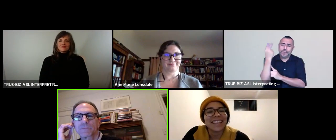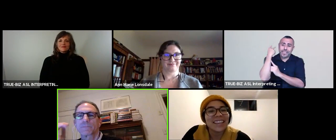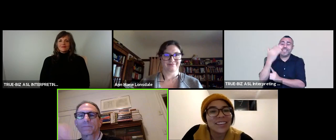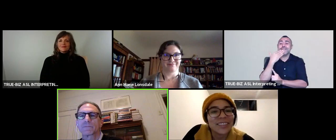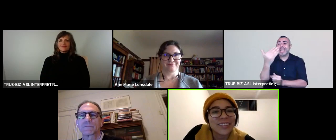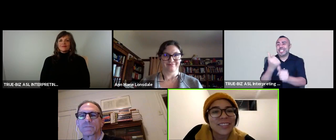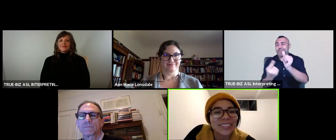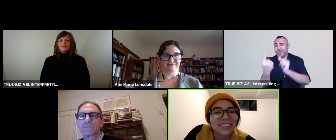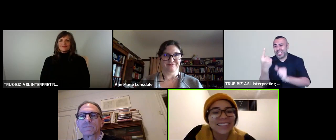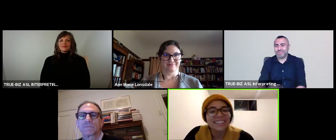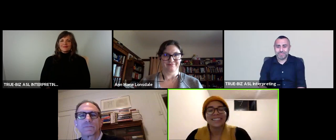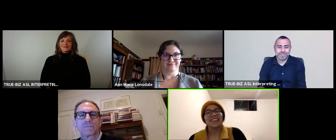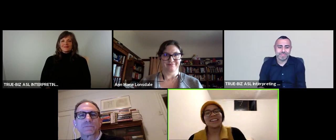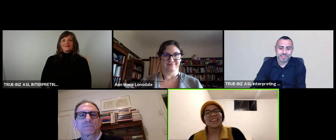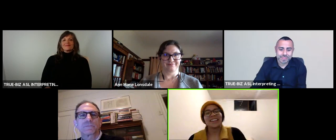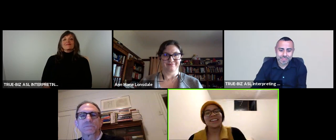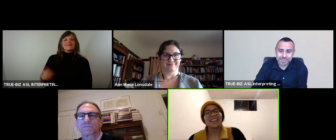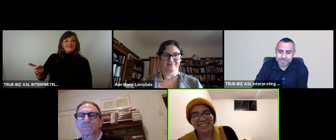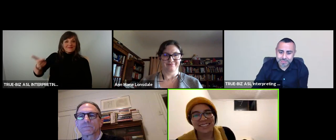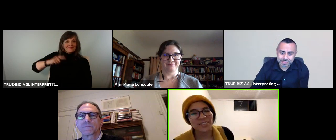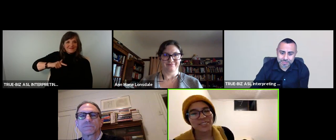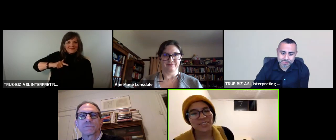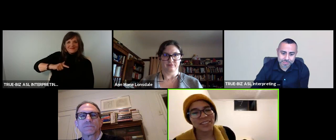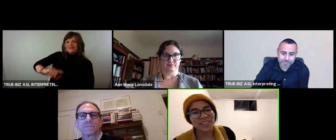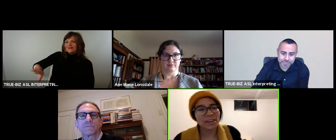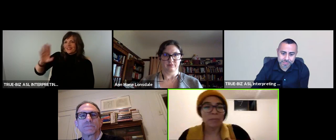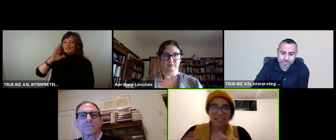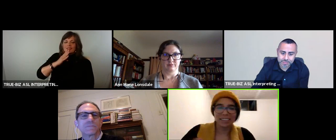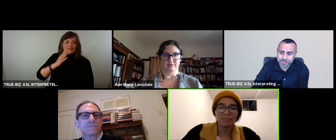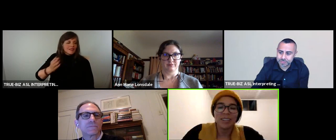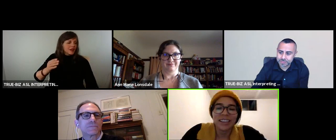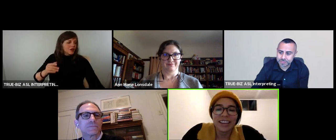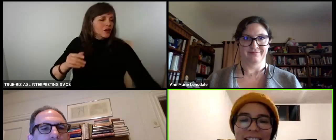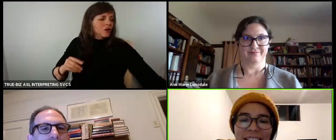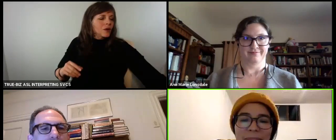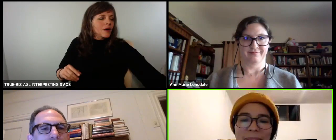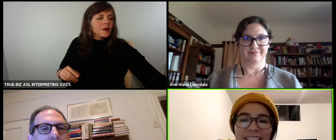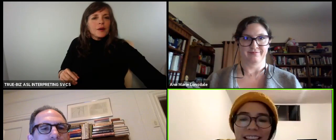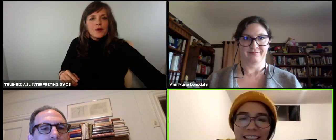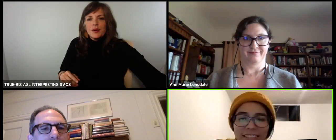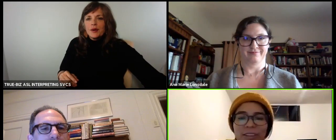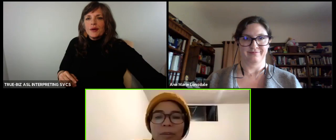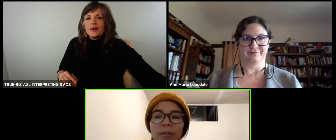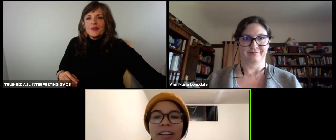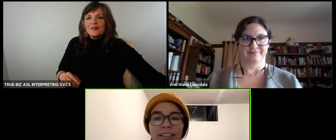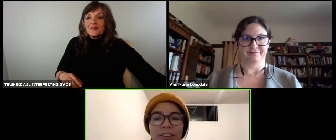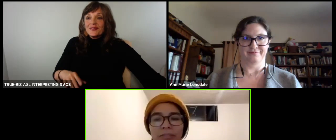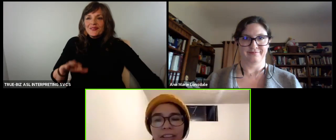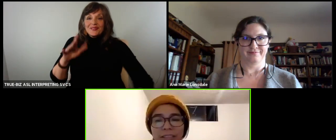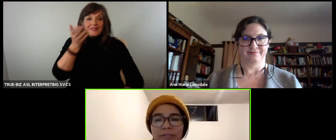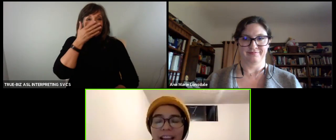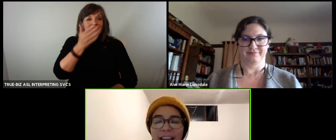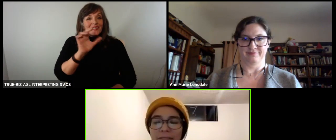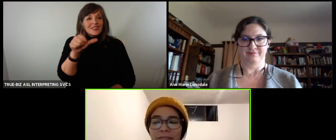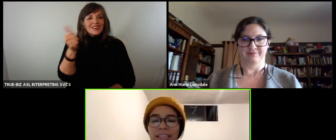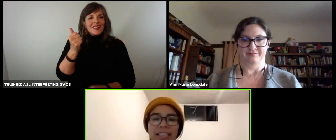Thank you. This is really amazing. Yes, so, another reflective five.